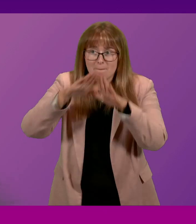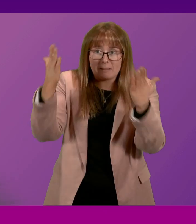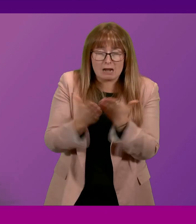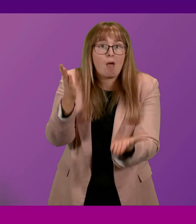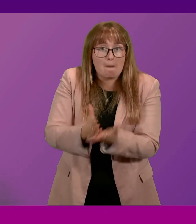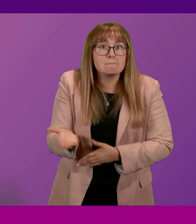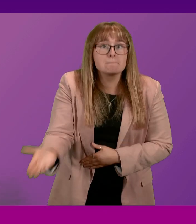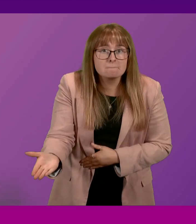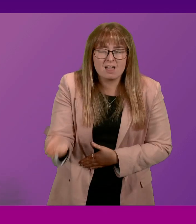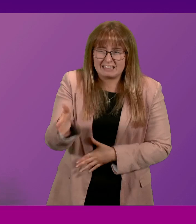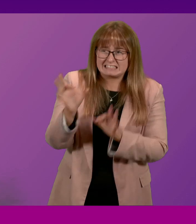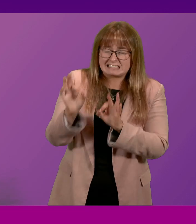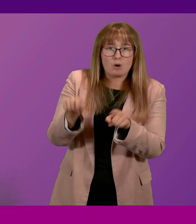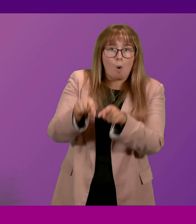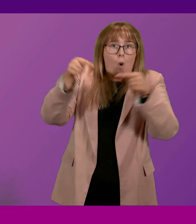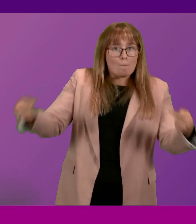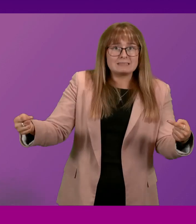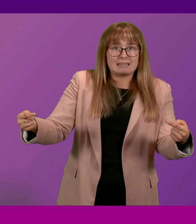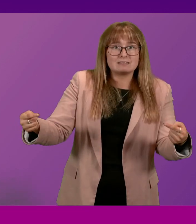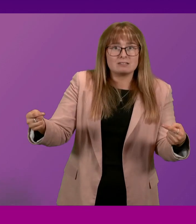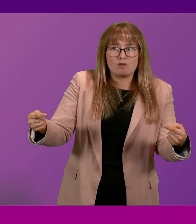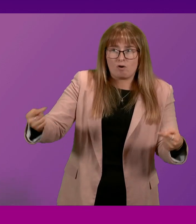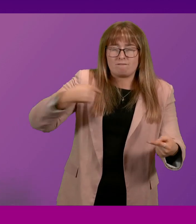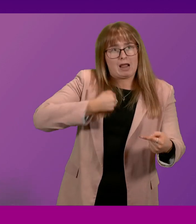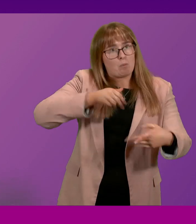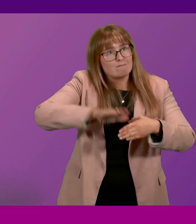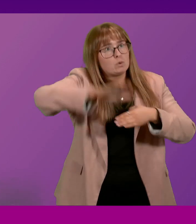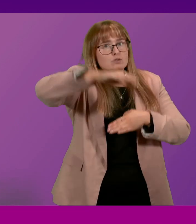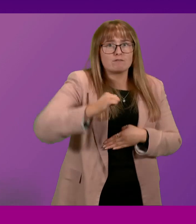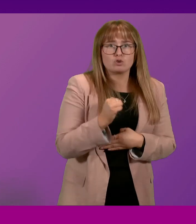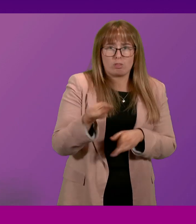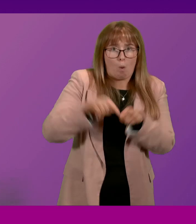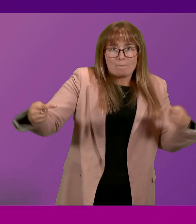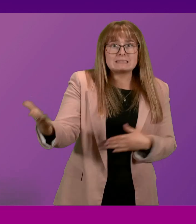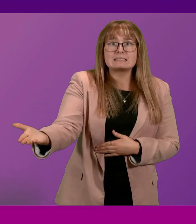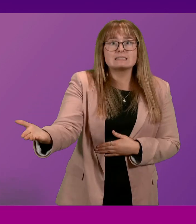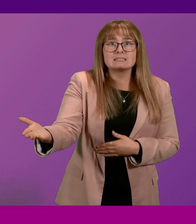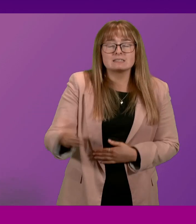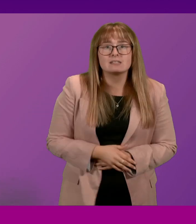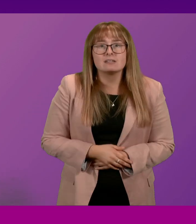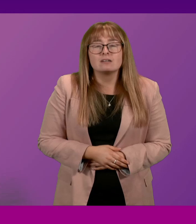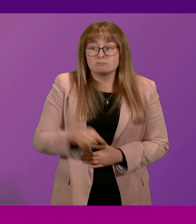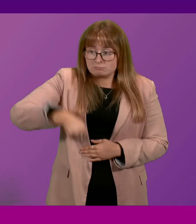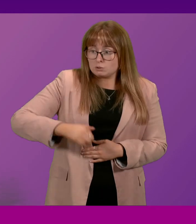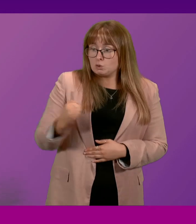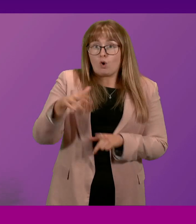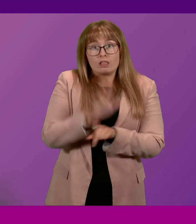and are the exact opposite of the future that we want for Scotland. Here in Scotland,